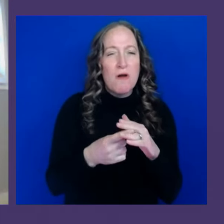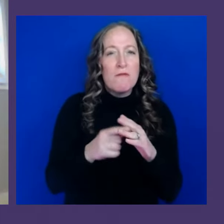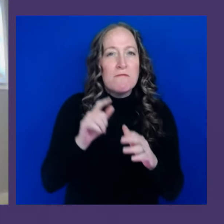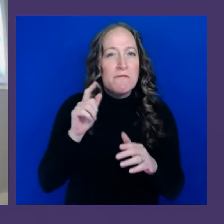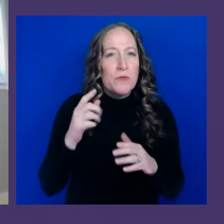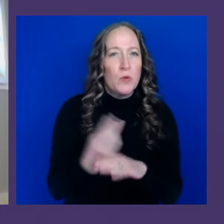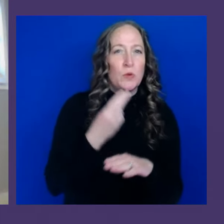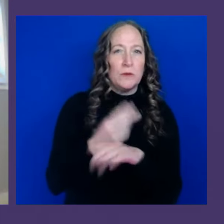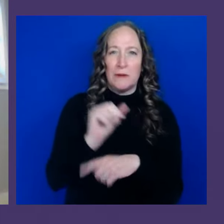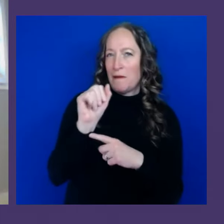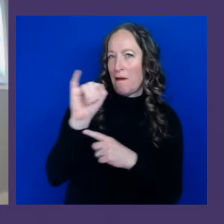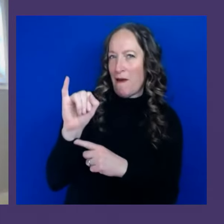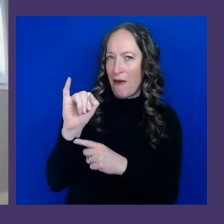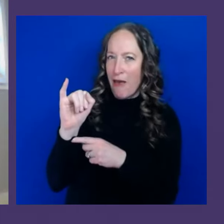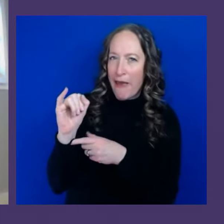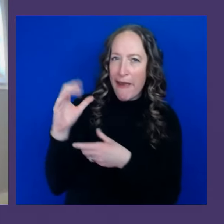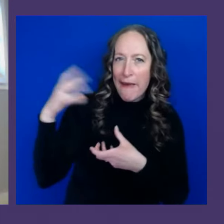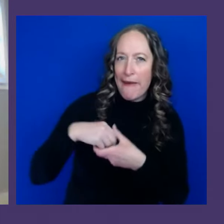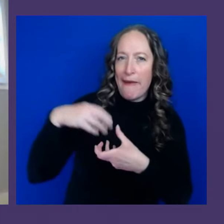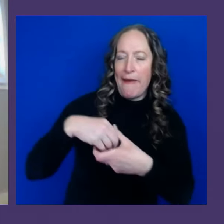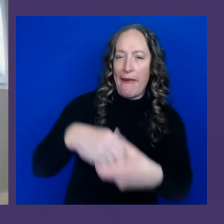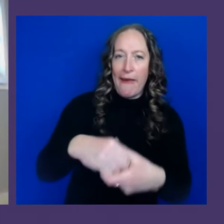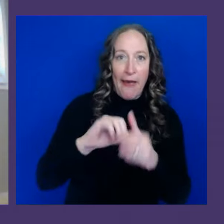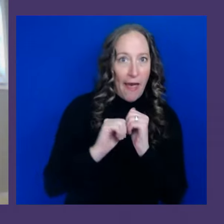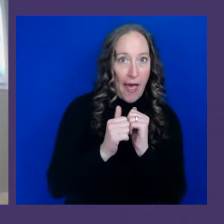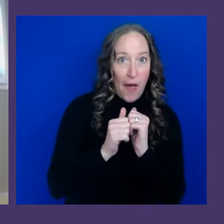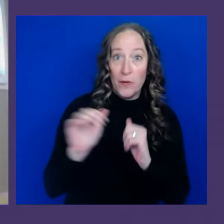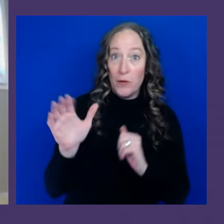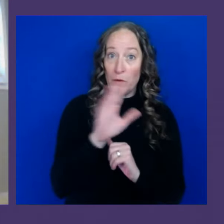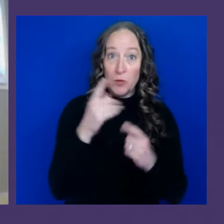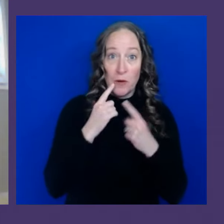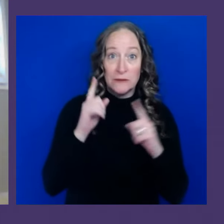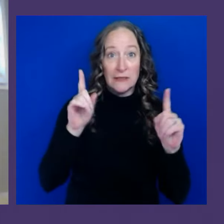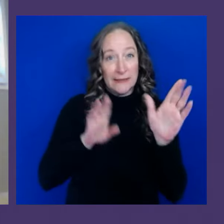and continue your success in the AI journey with us.